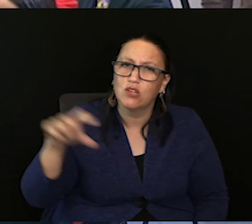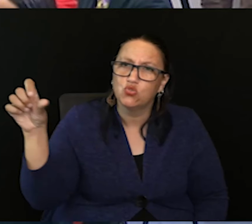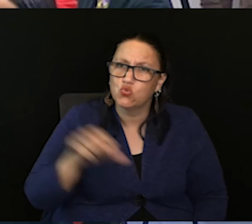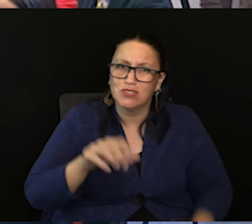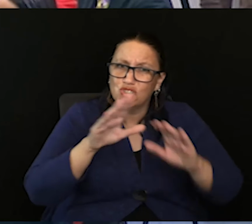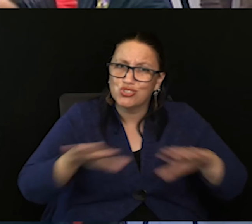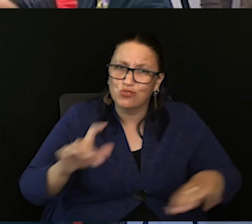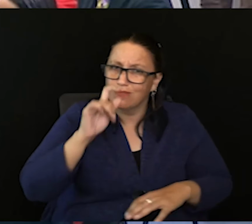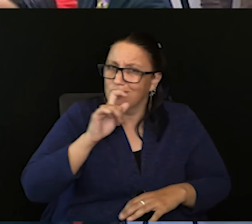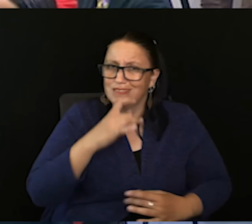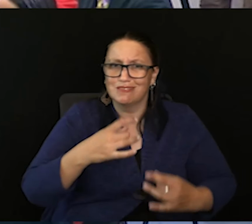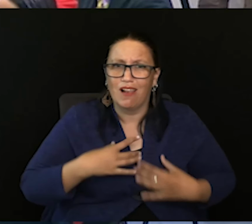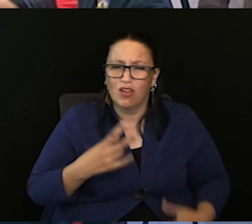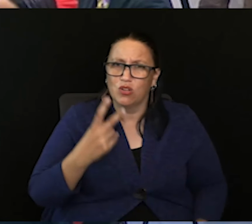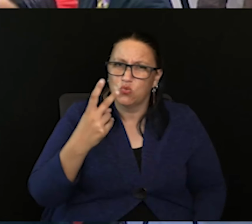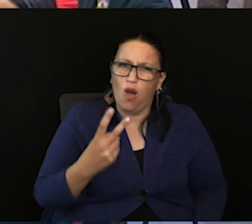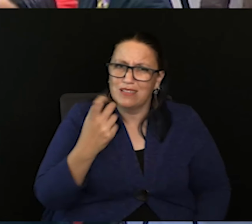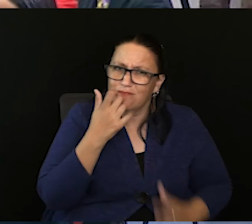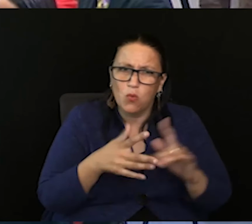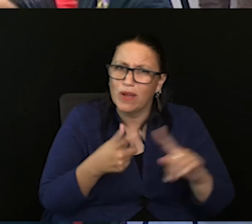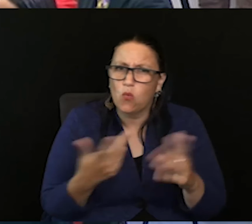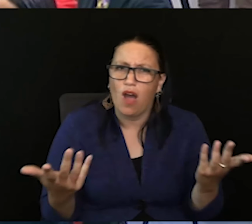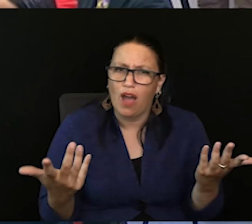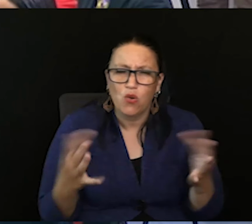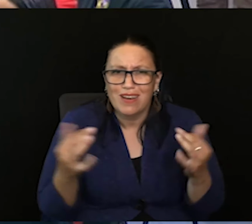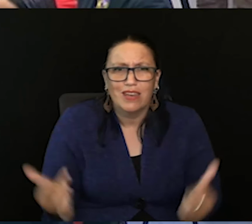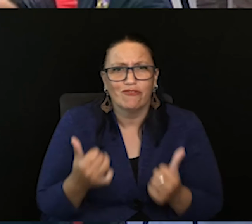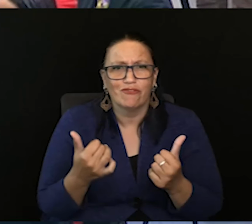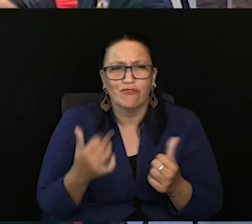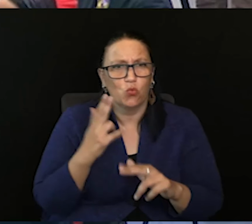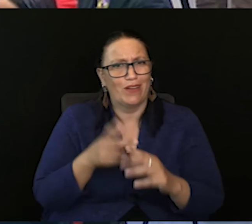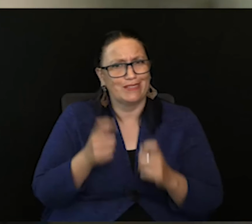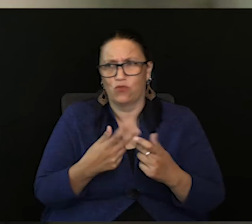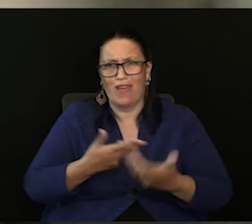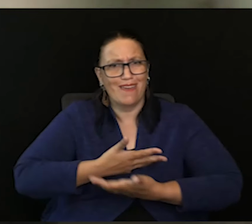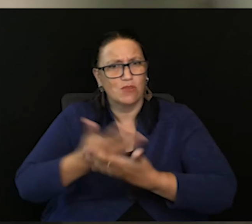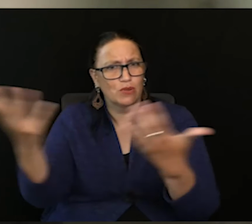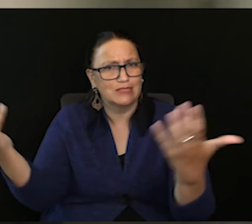using two tests or so a week going forward? So that's a discussion which is being led